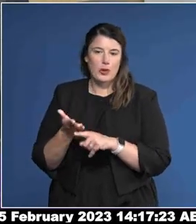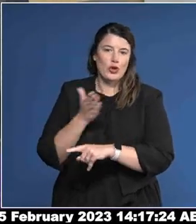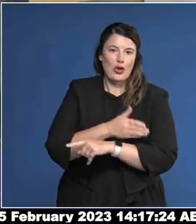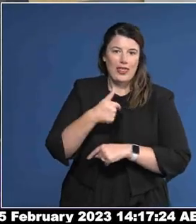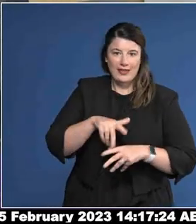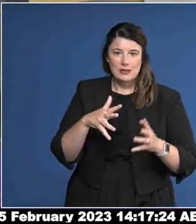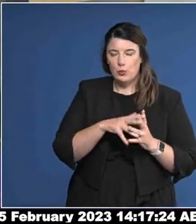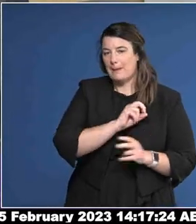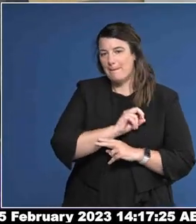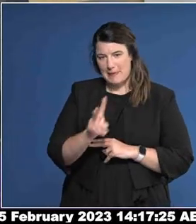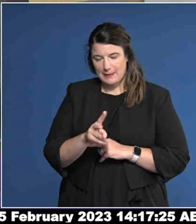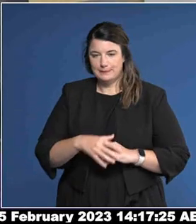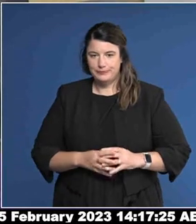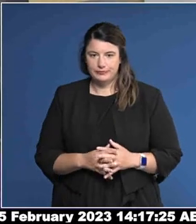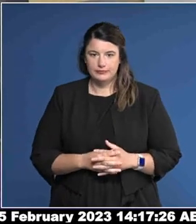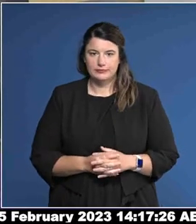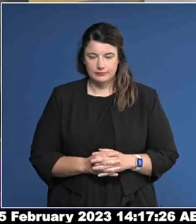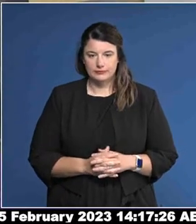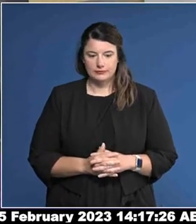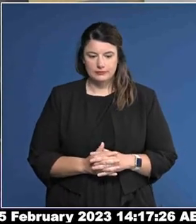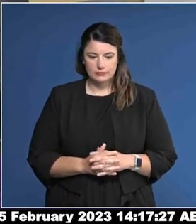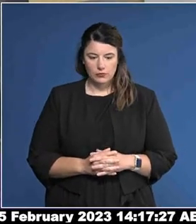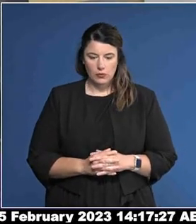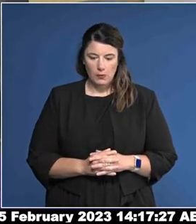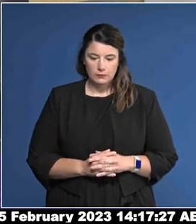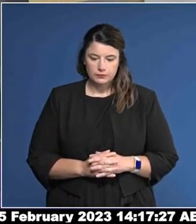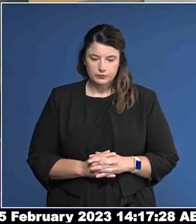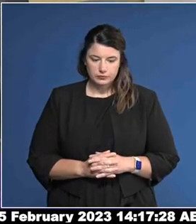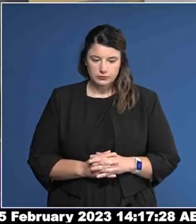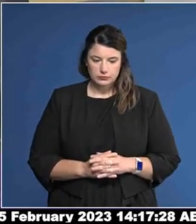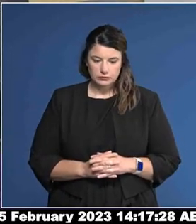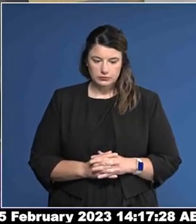part of the human rights panel on Monday. So thank you all for attending.